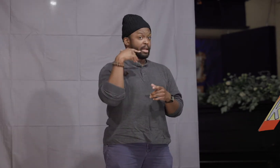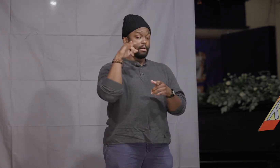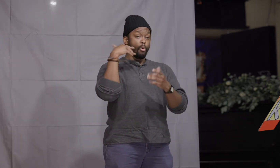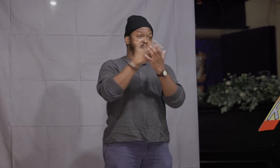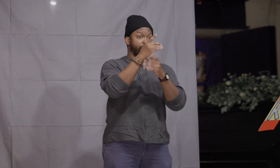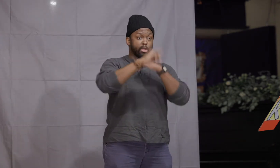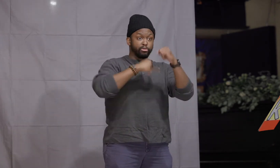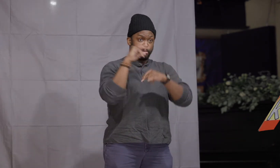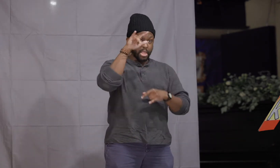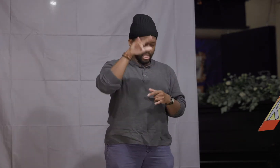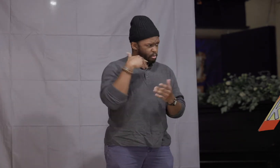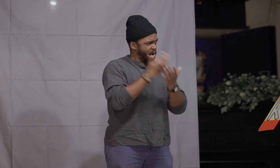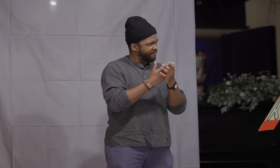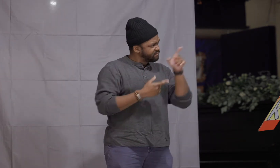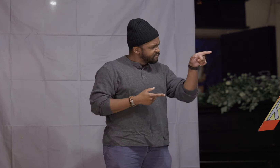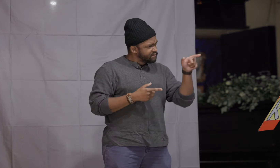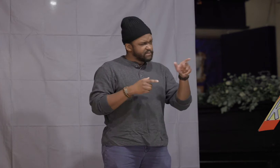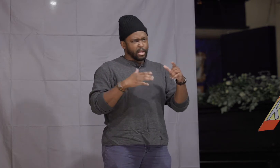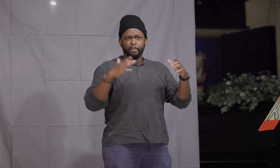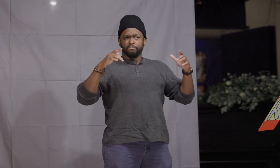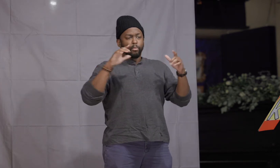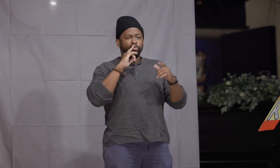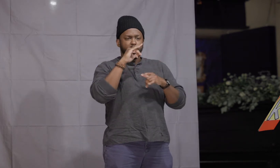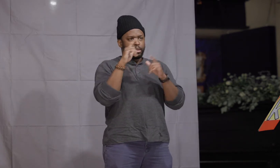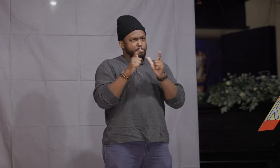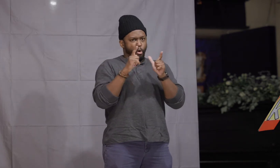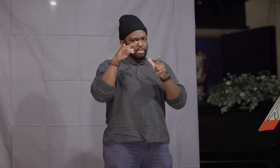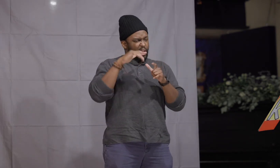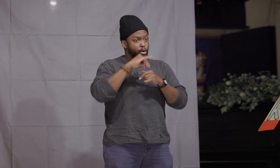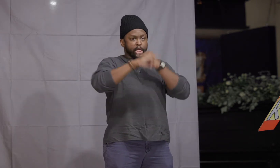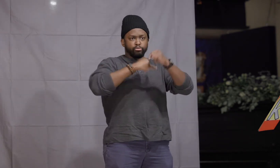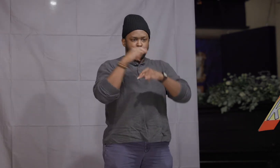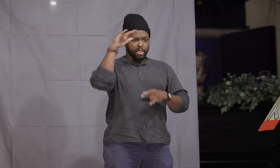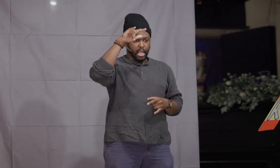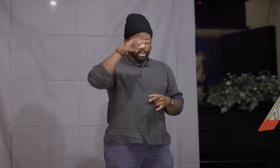but you wouldn't know about it by its size.